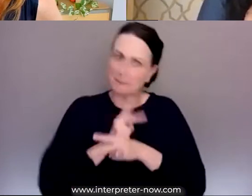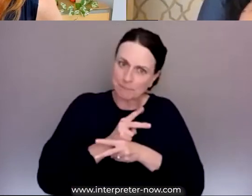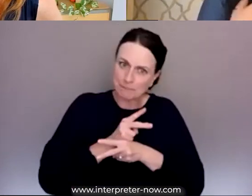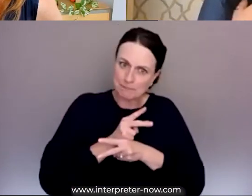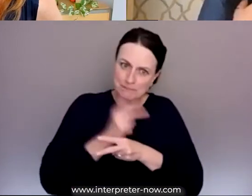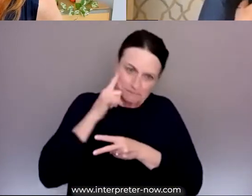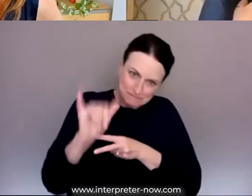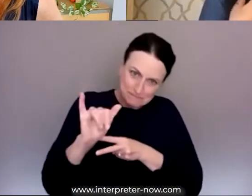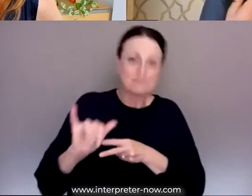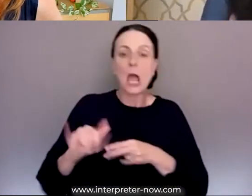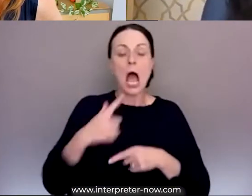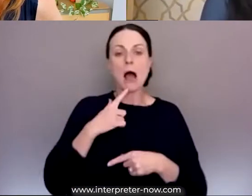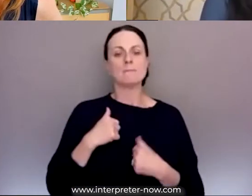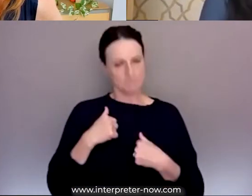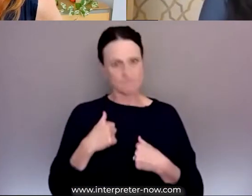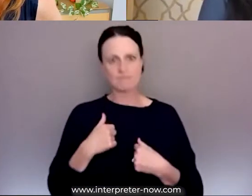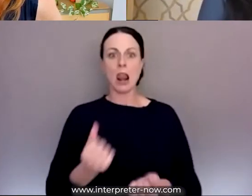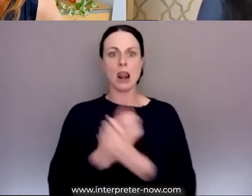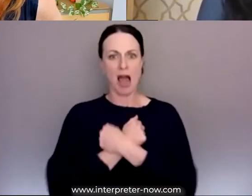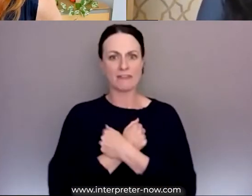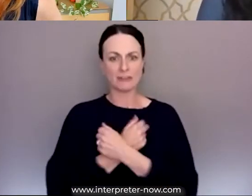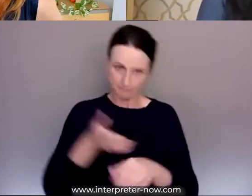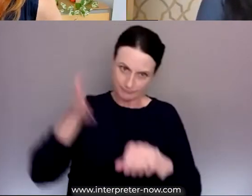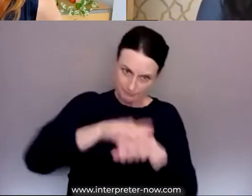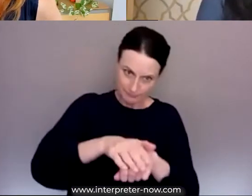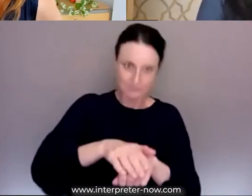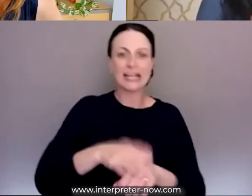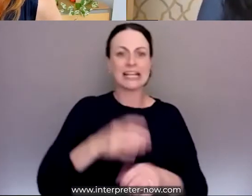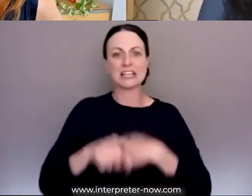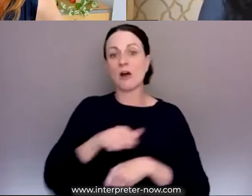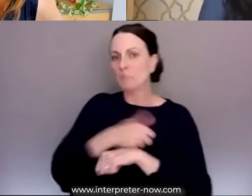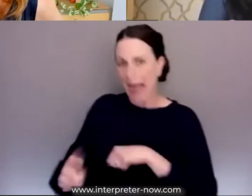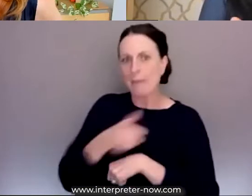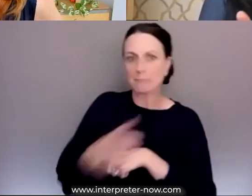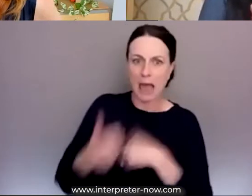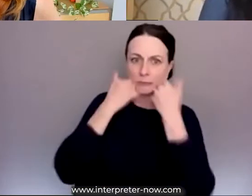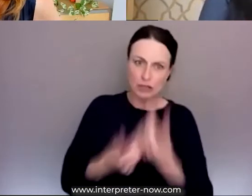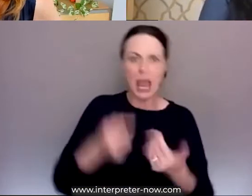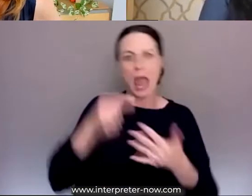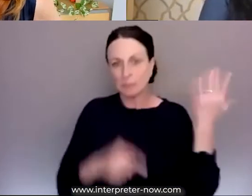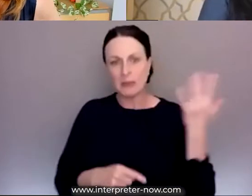To say I'm coming at this from a place of love versus a place of blame and shame, and, you know, fear.